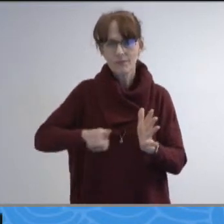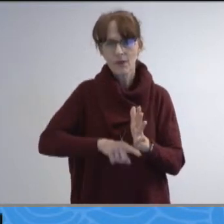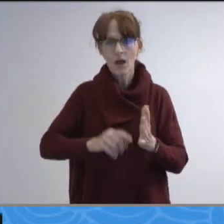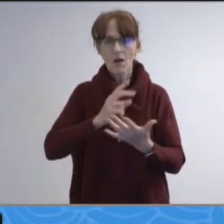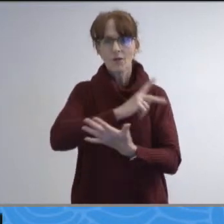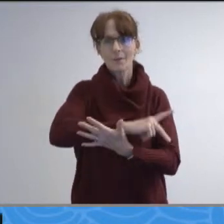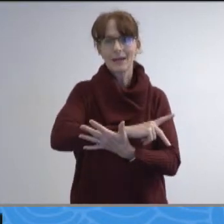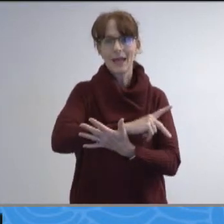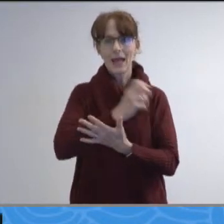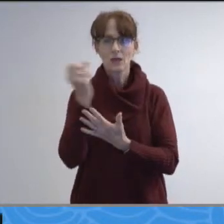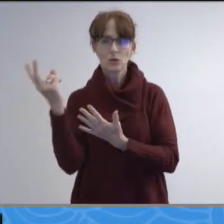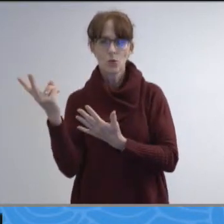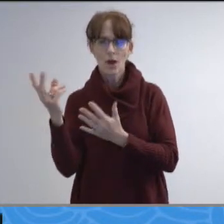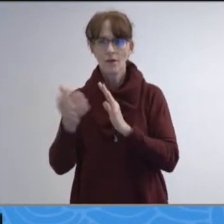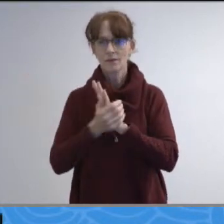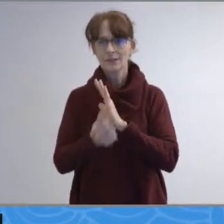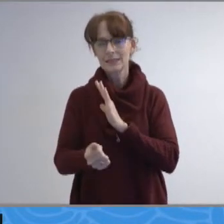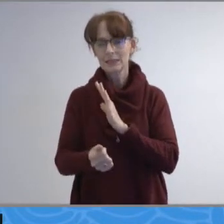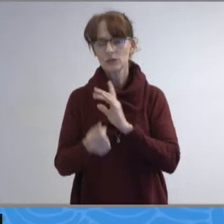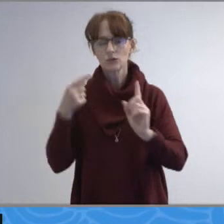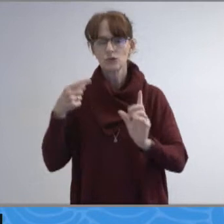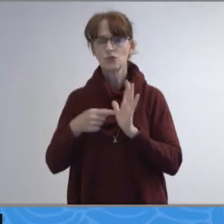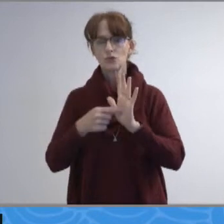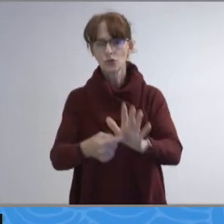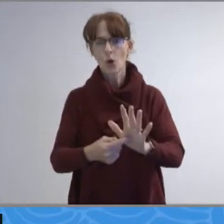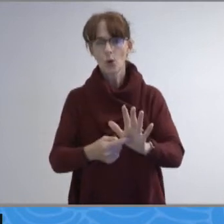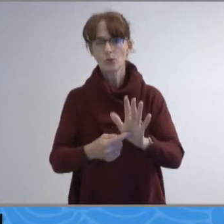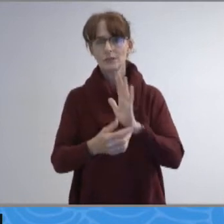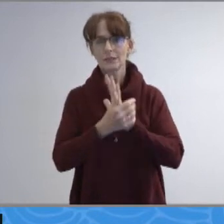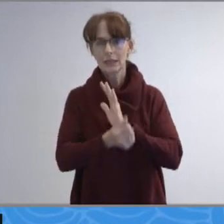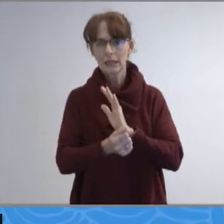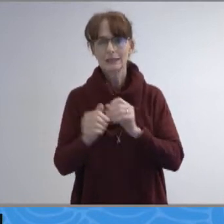and pinpoint students' strengths and areas for improvement.